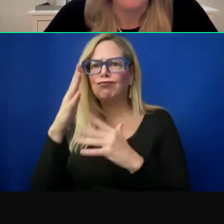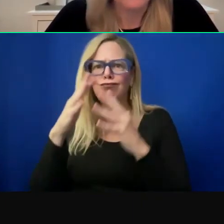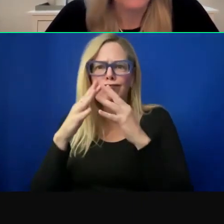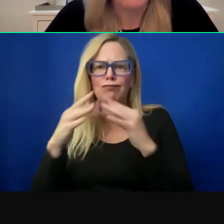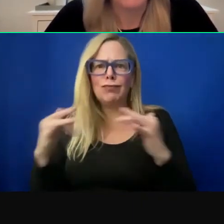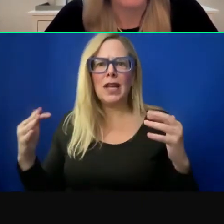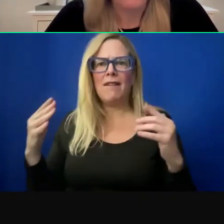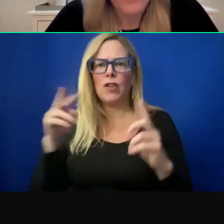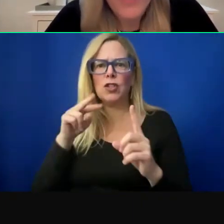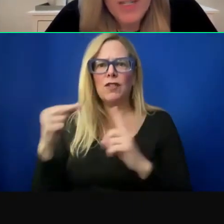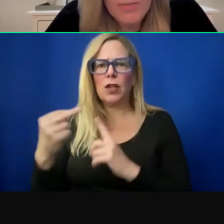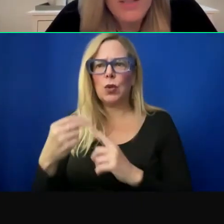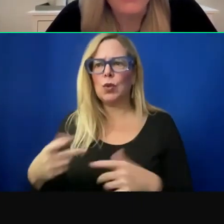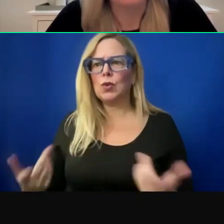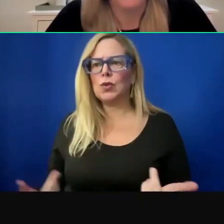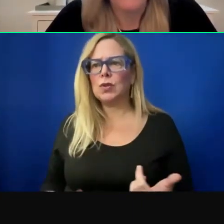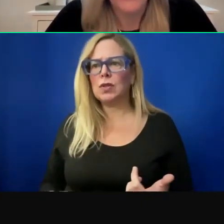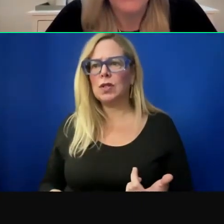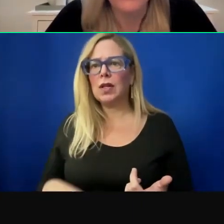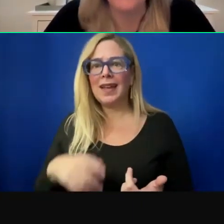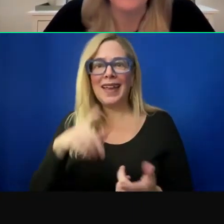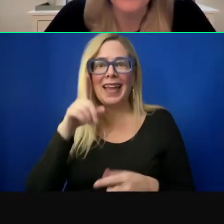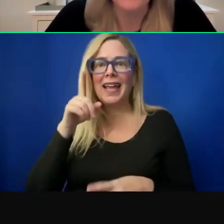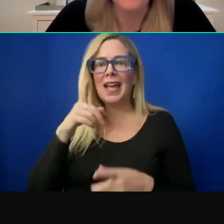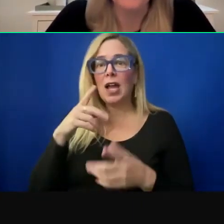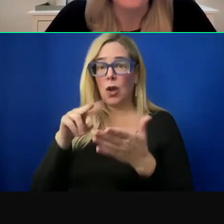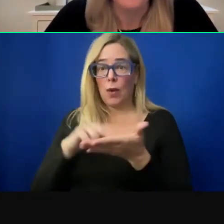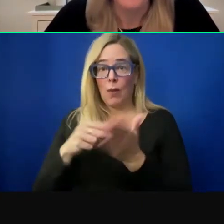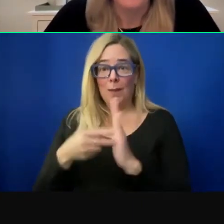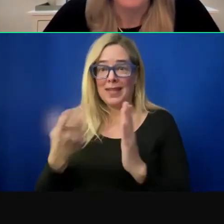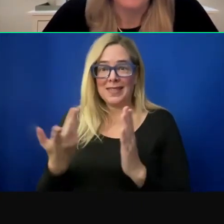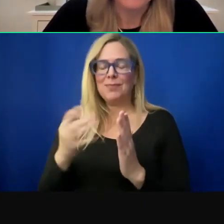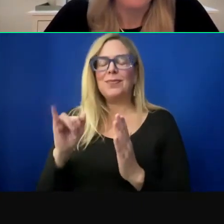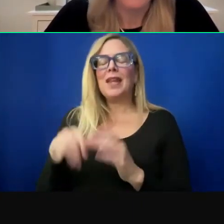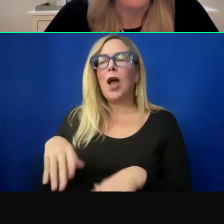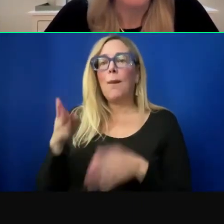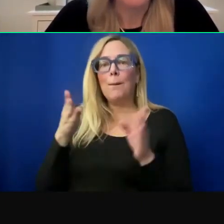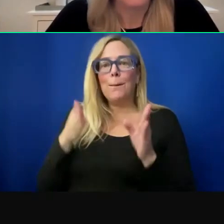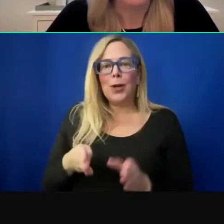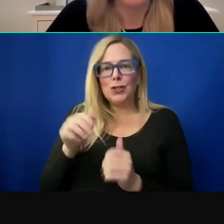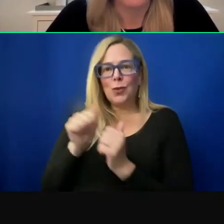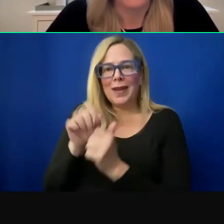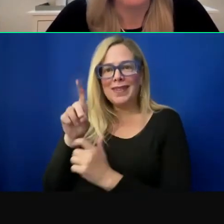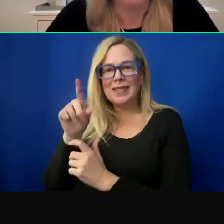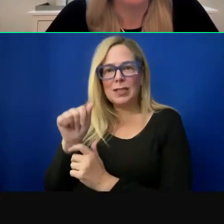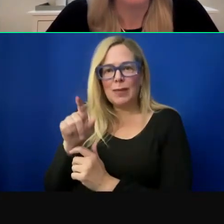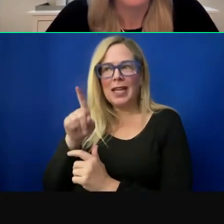with a disability five times as long to do an activity as someone without.